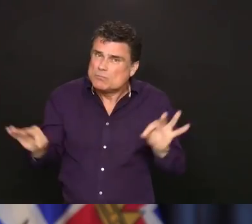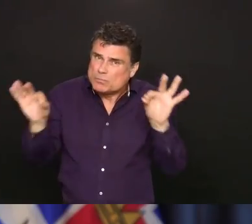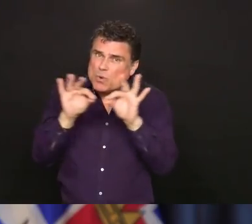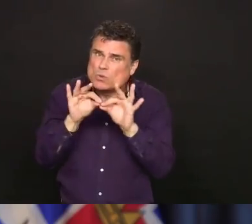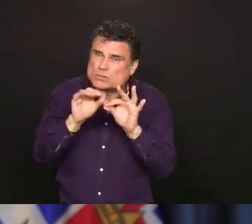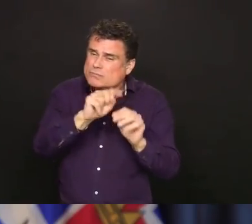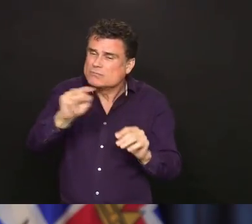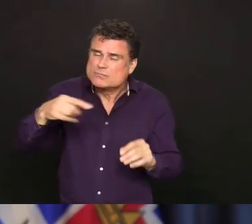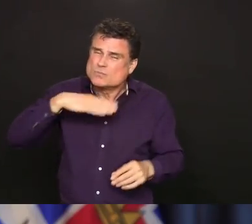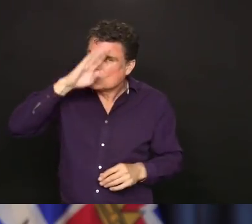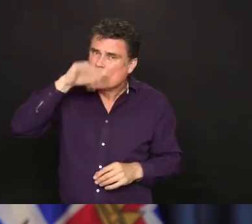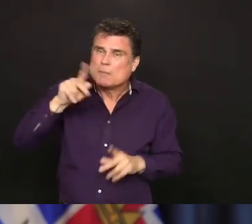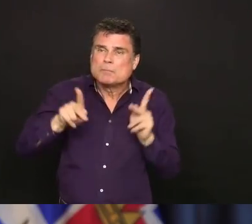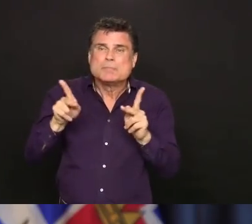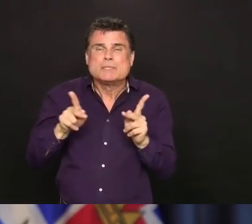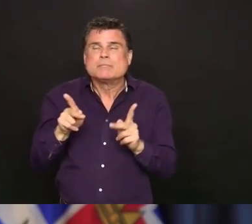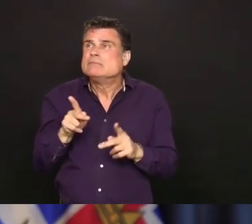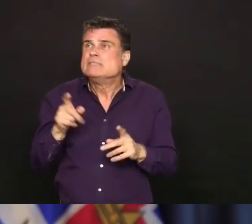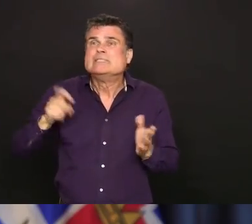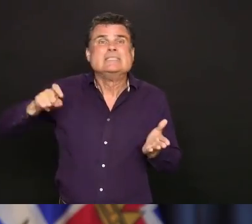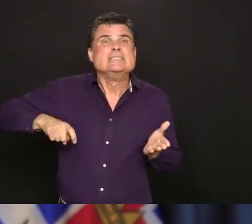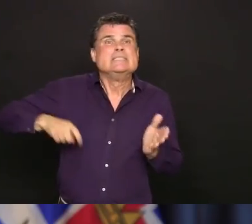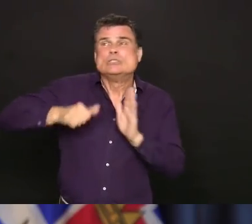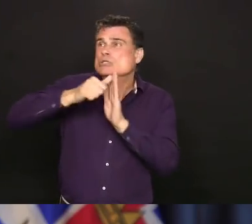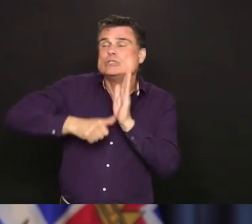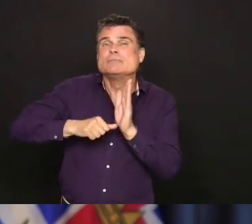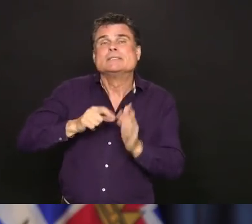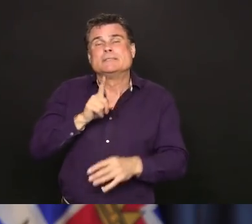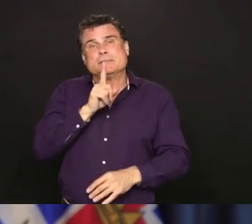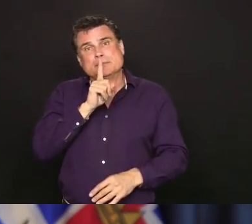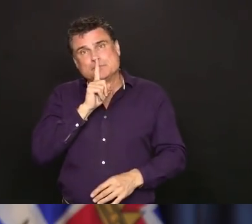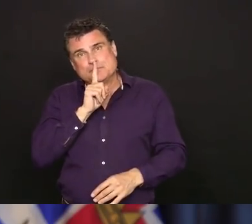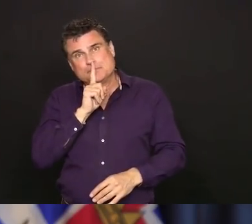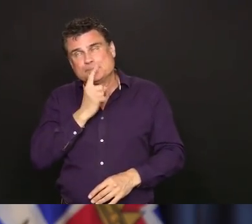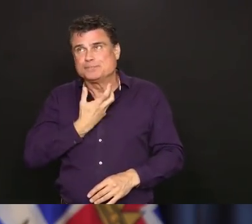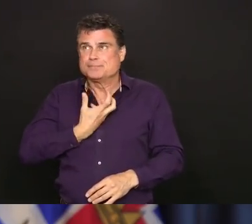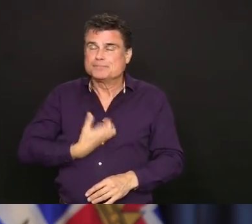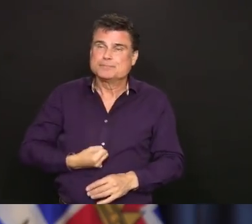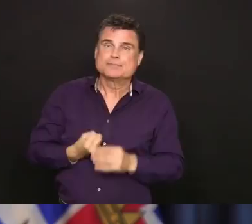since that point. It will require us very significant